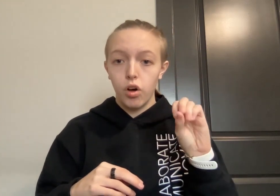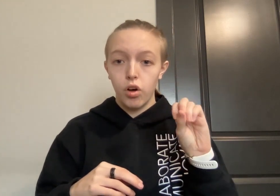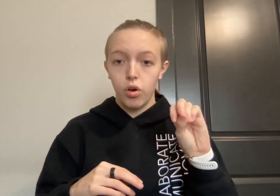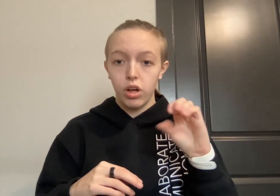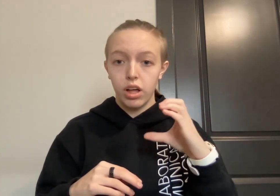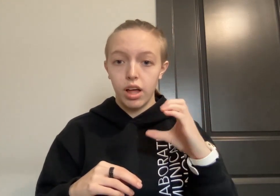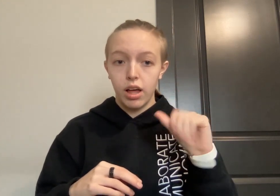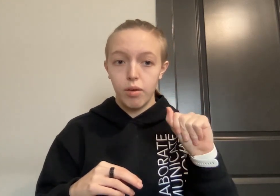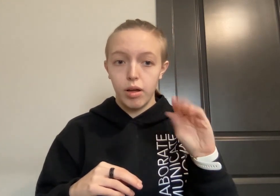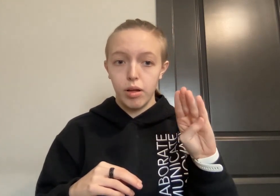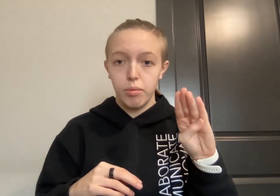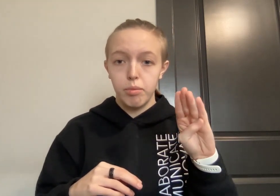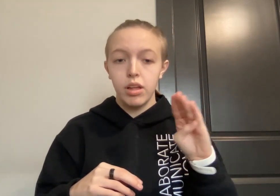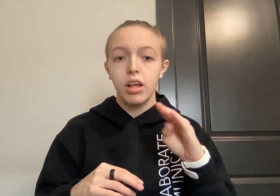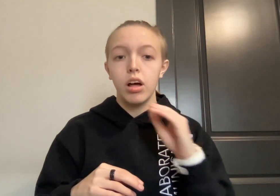vocabulary are.